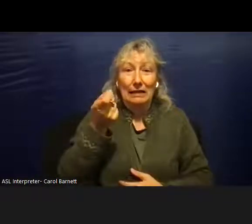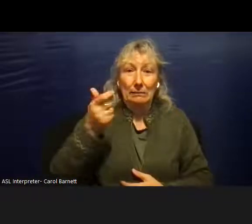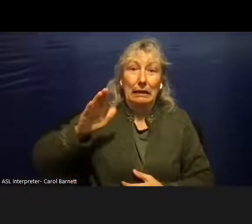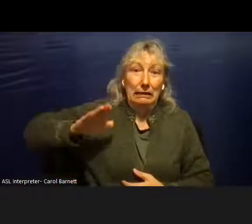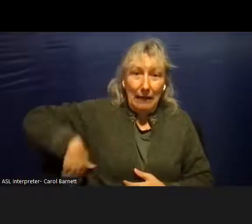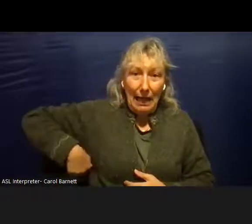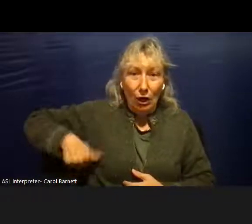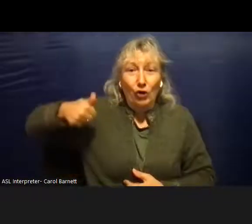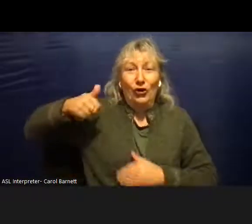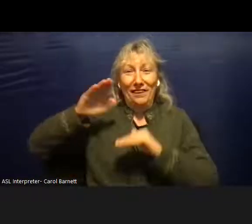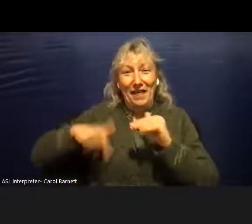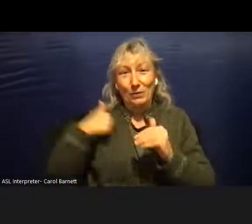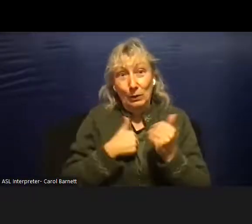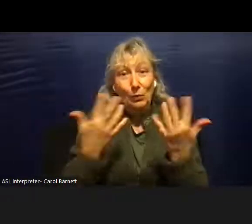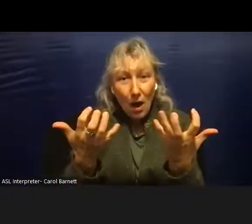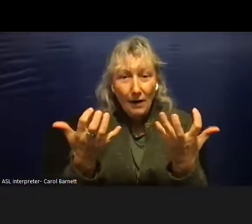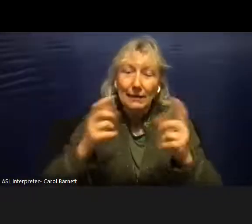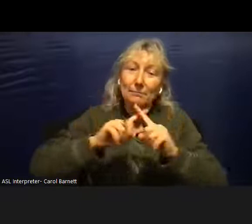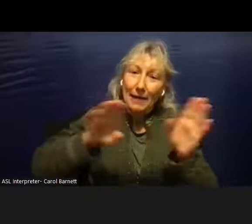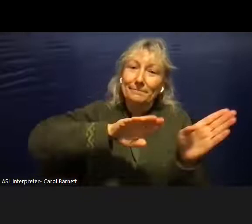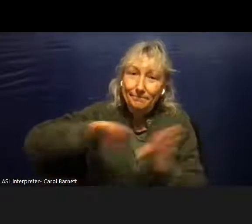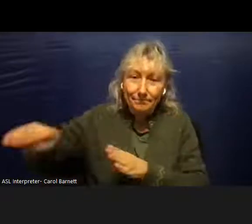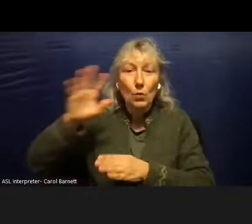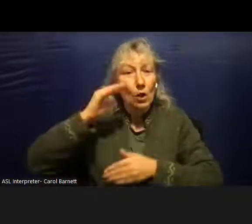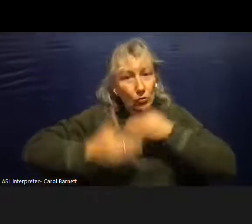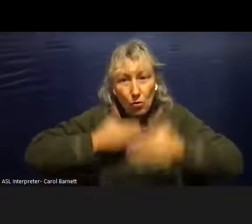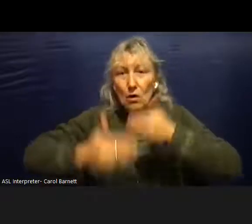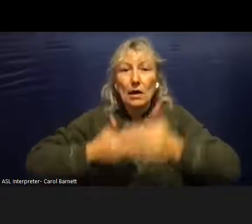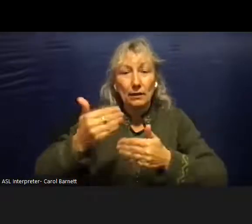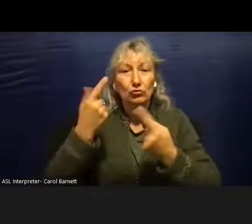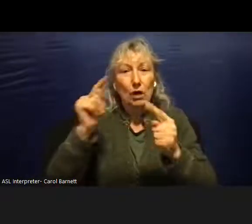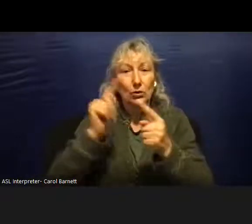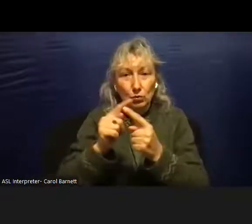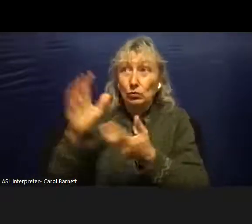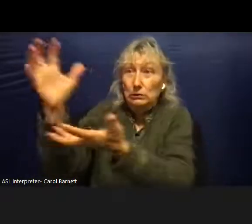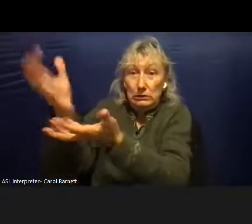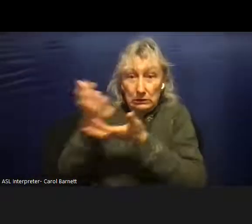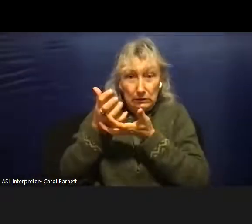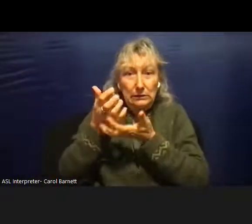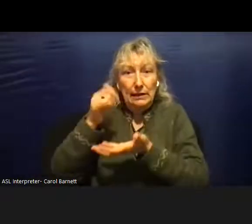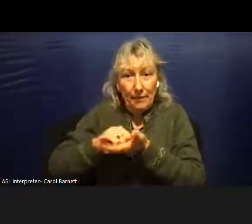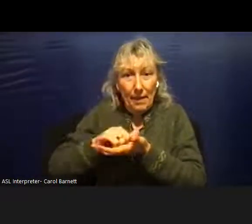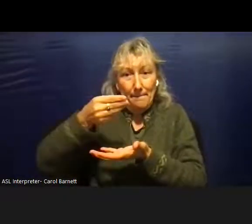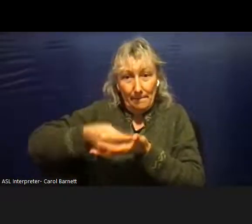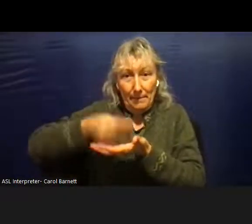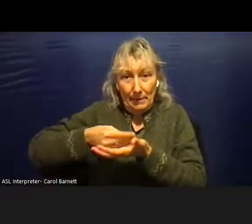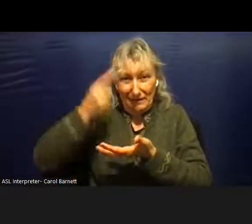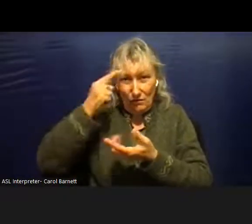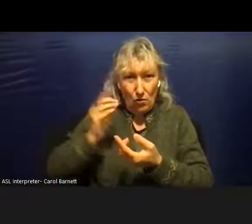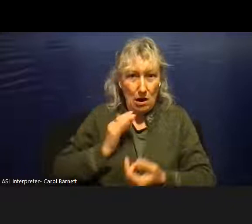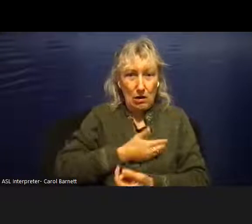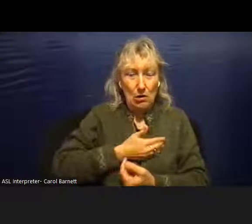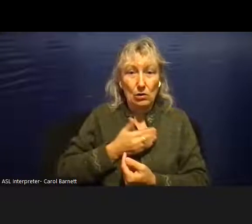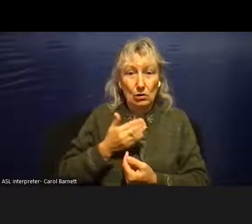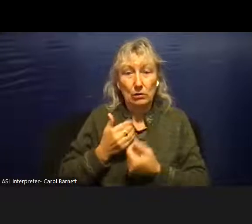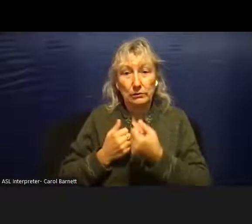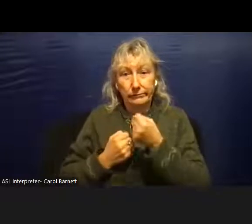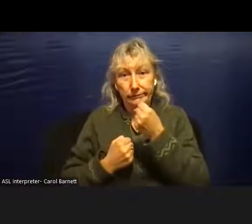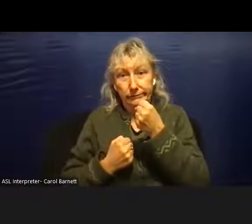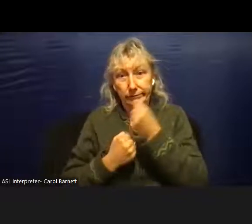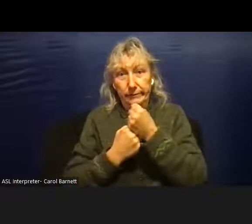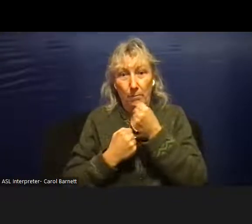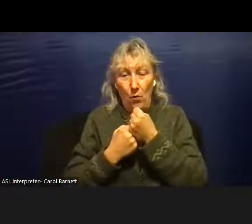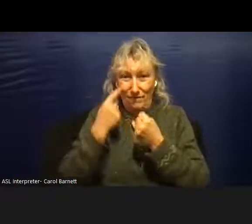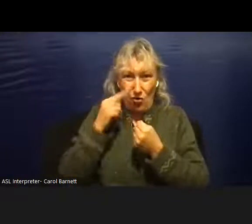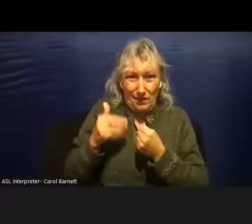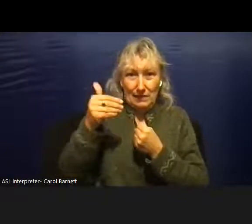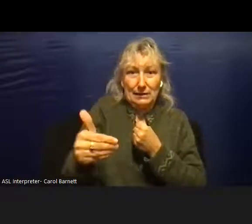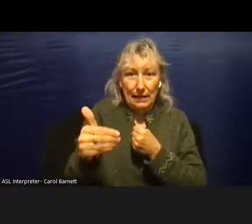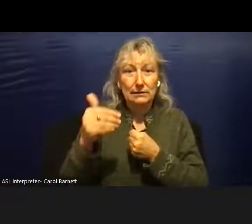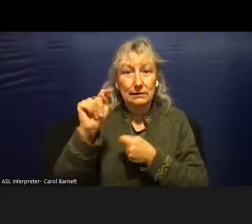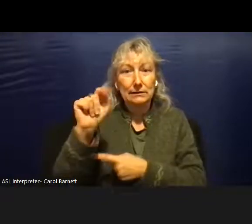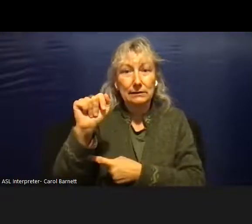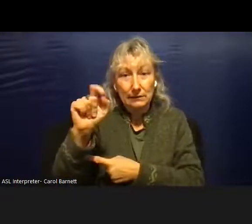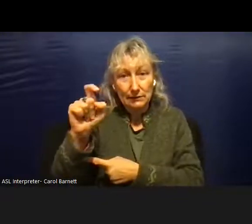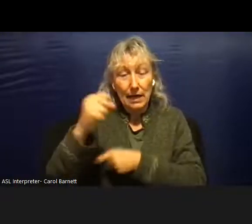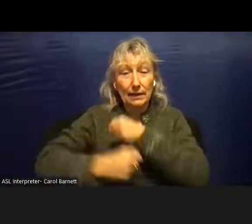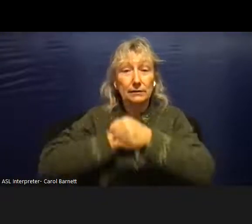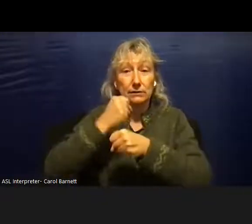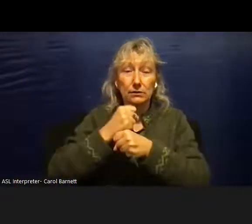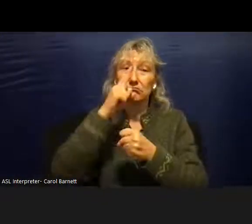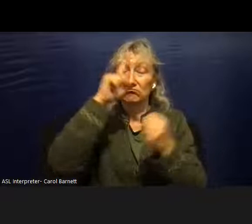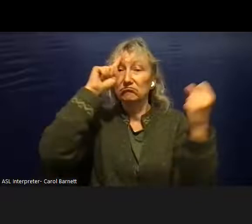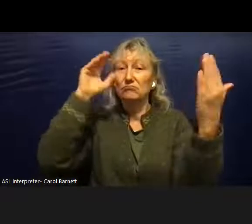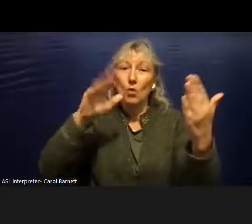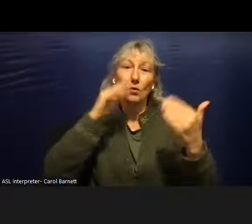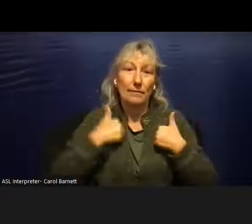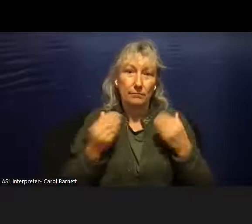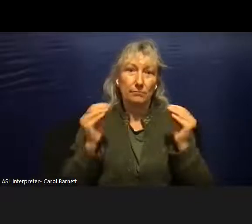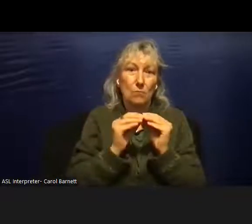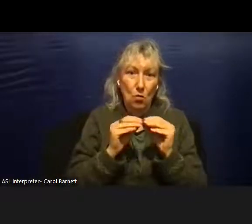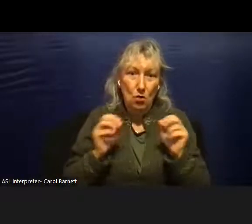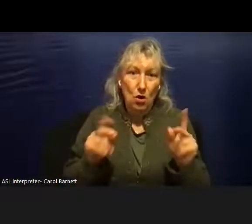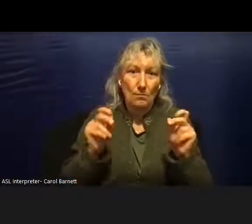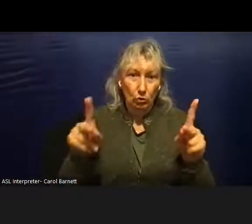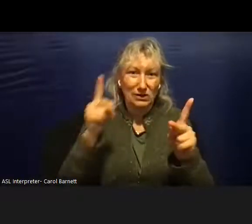This. This legislation allocated 4 million dollars State funding for this, and alright, getting a later start on this than we like.